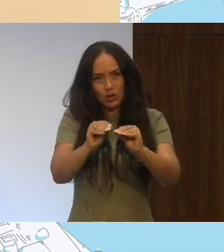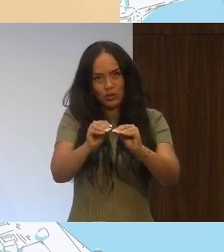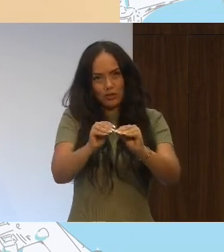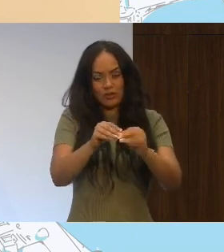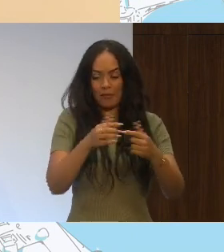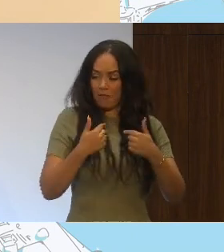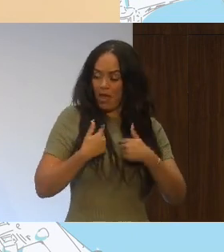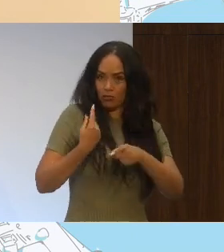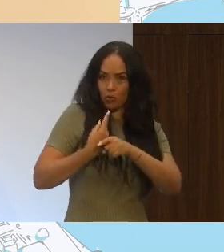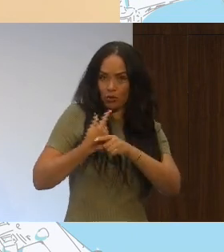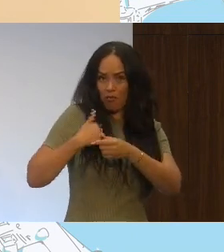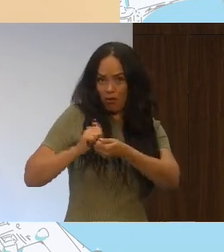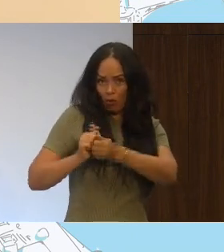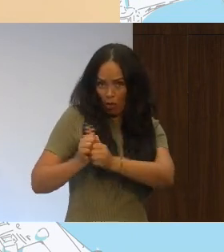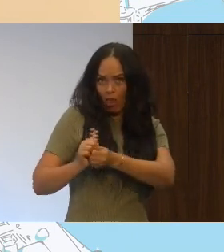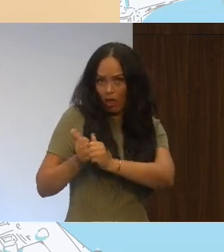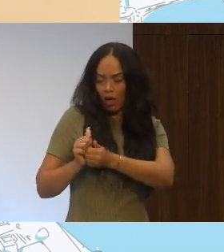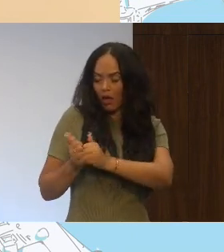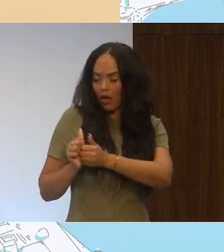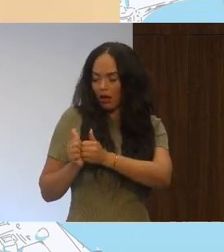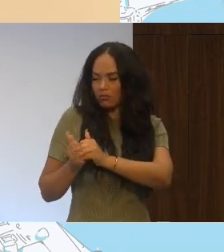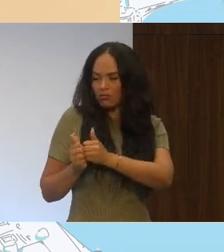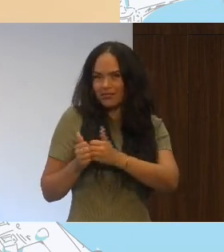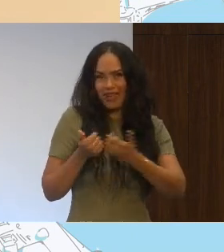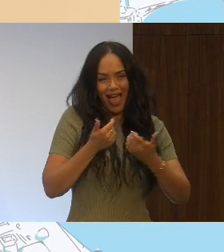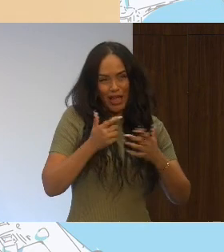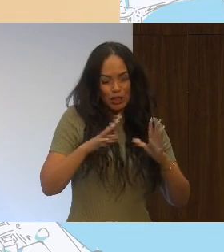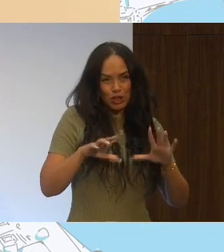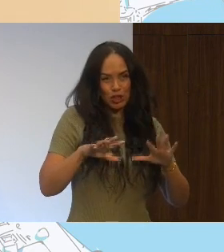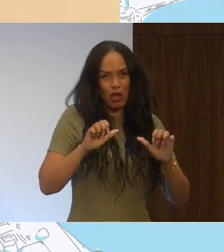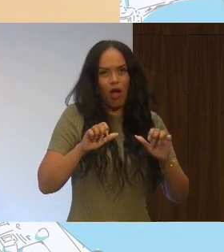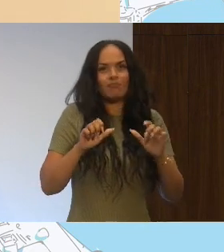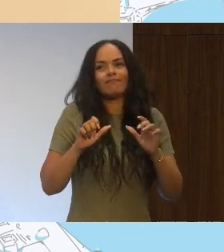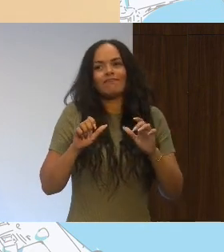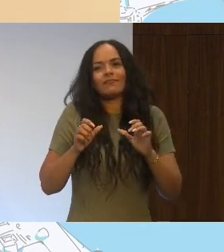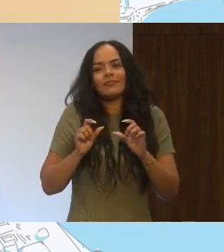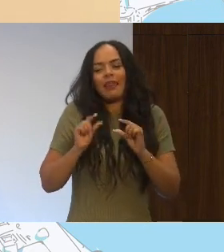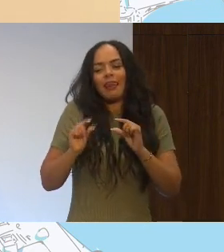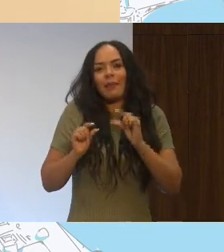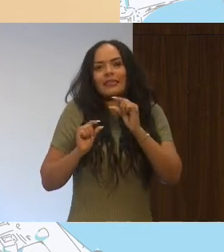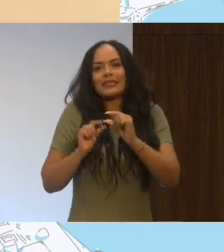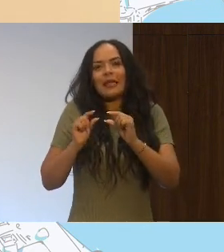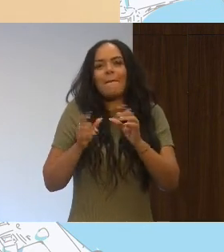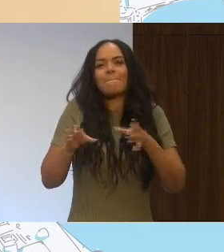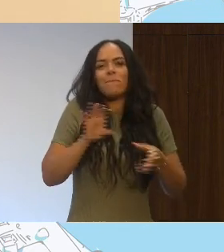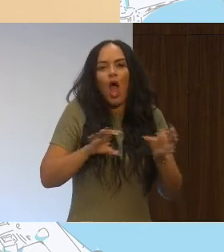I will tell you I start with pitches about the biology. If I'm asked to talk about treatment first, I talk about the biology because I